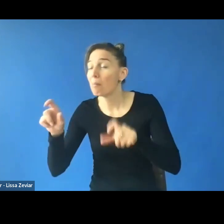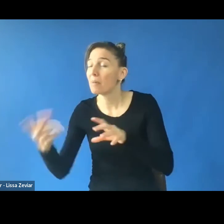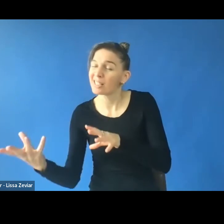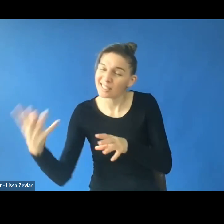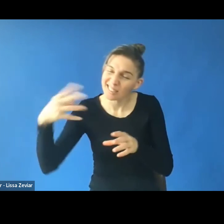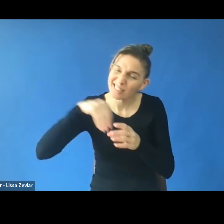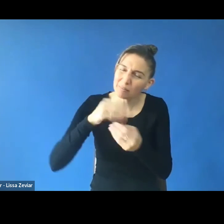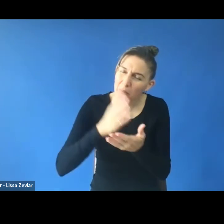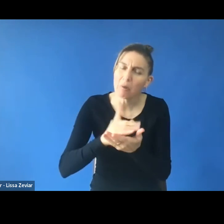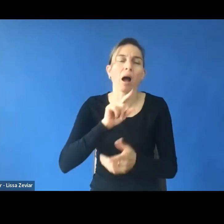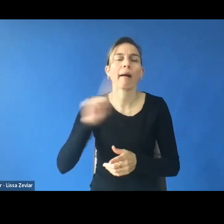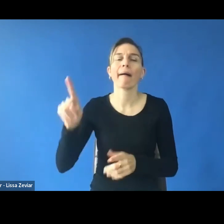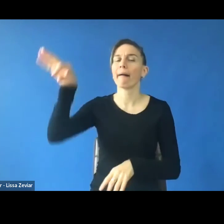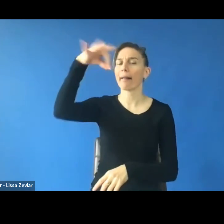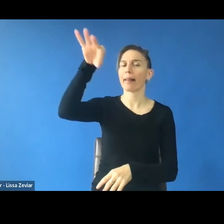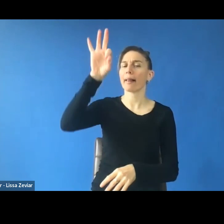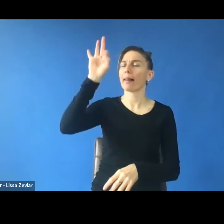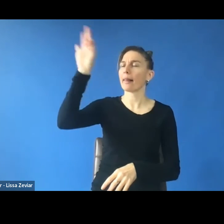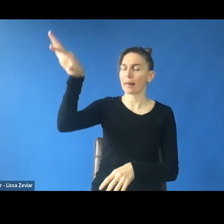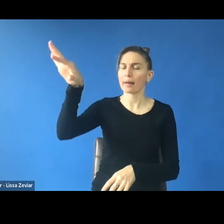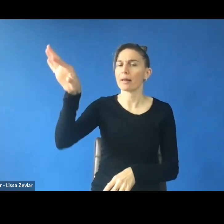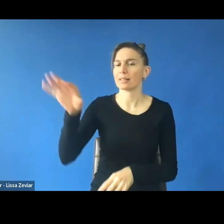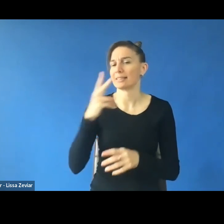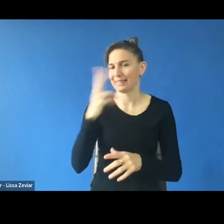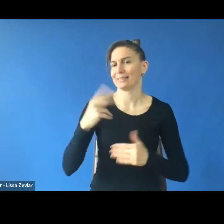When persons with disabilities in Kenya and Bangladesh cocreate